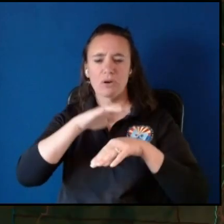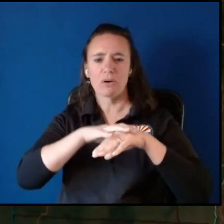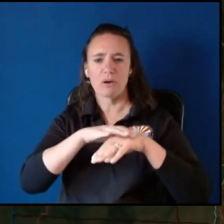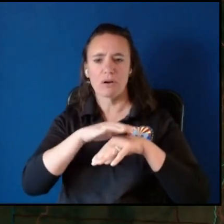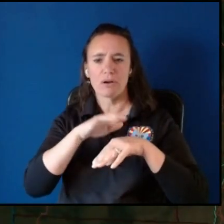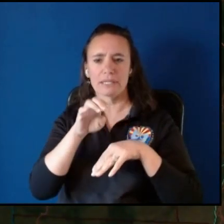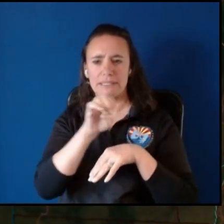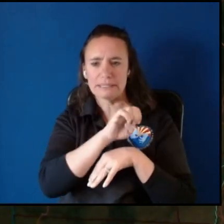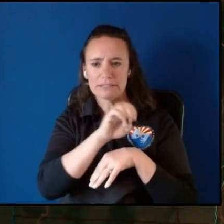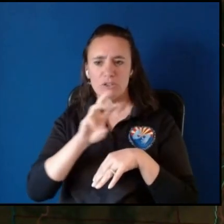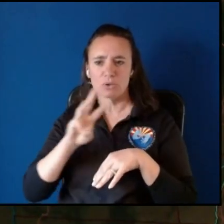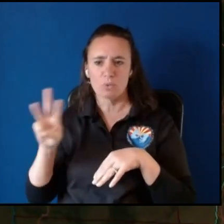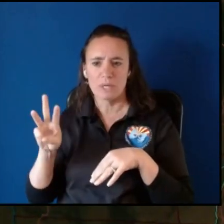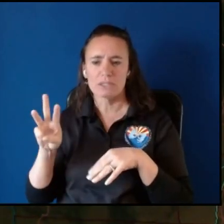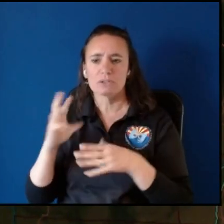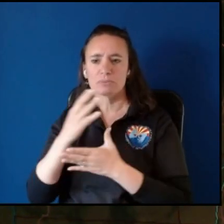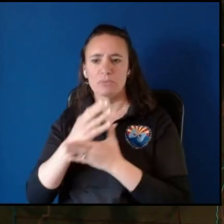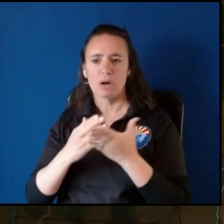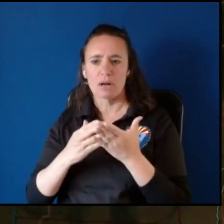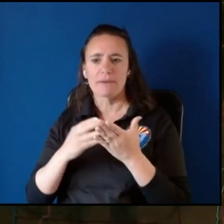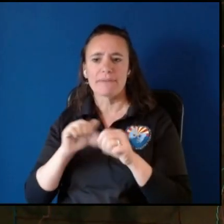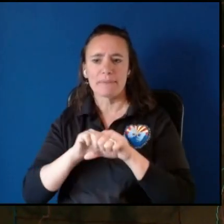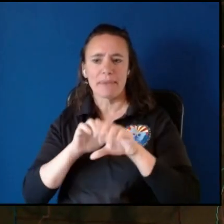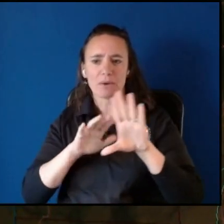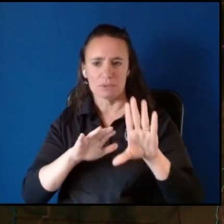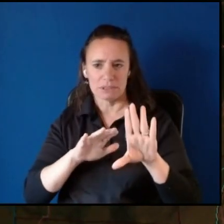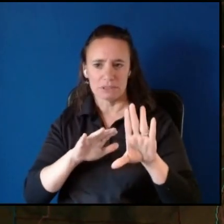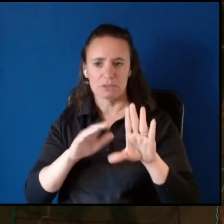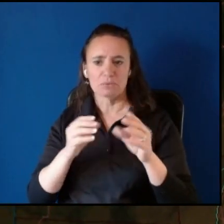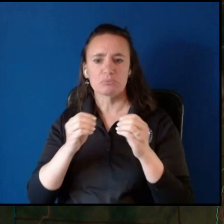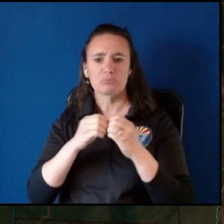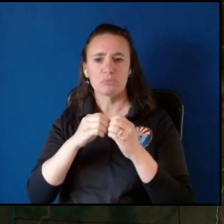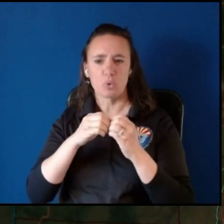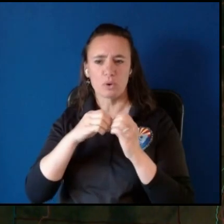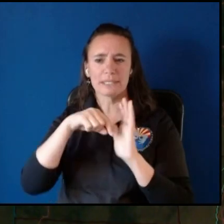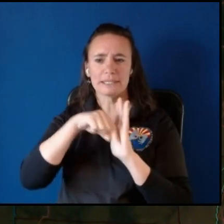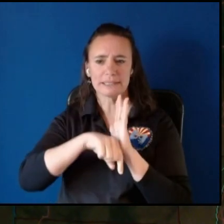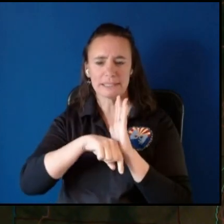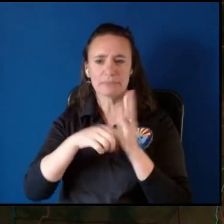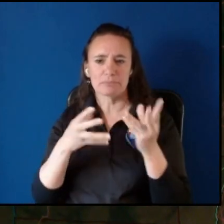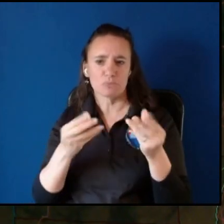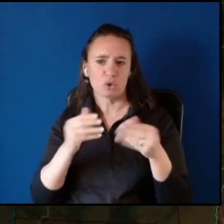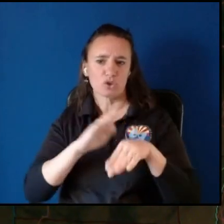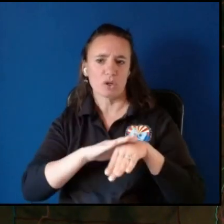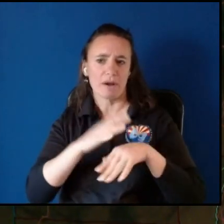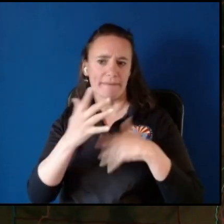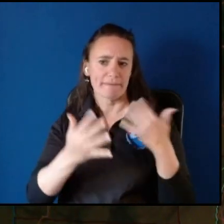Being that we've now gotten deeper moisture over the fire today. That has implications for later this afternoon.